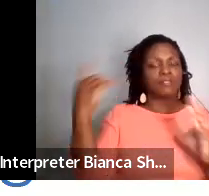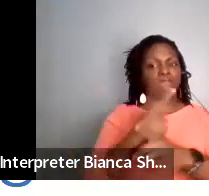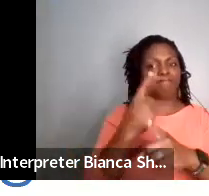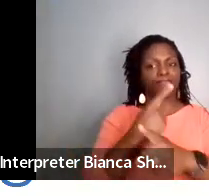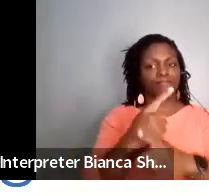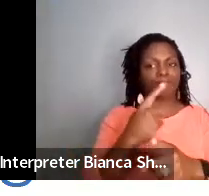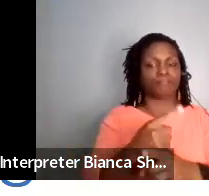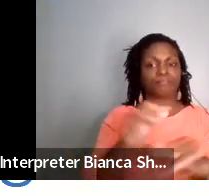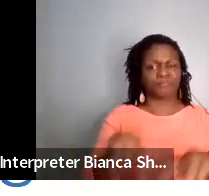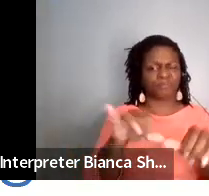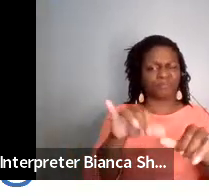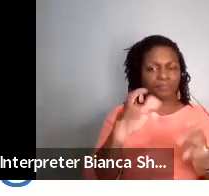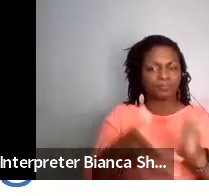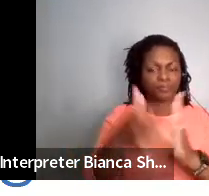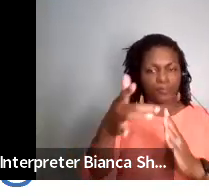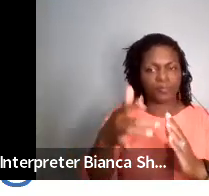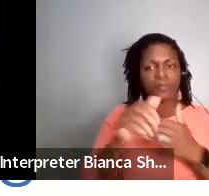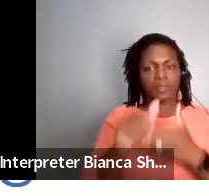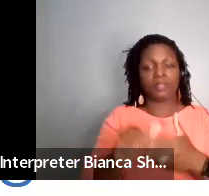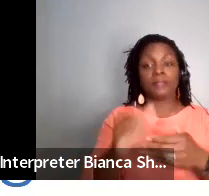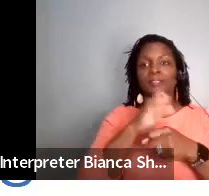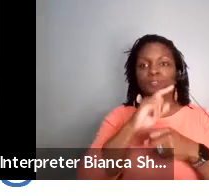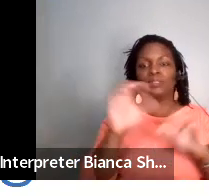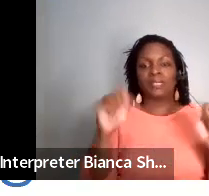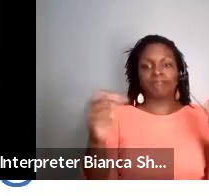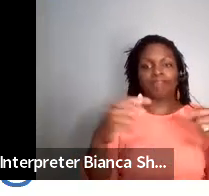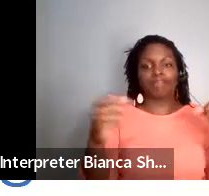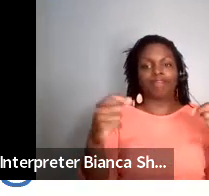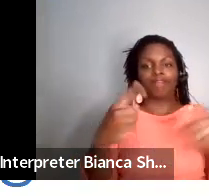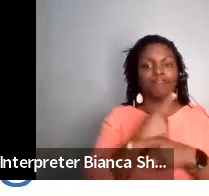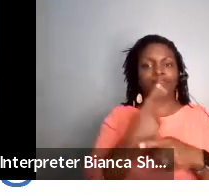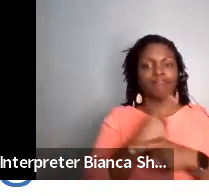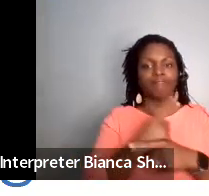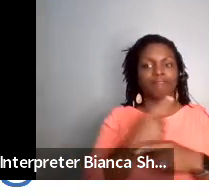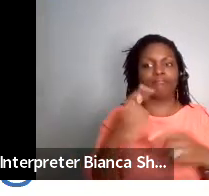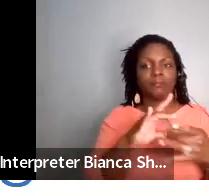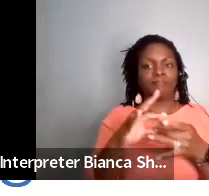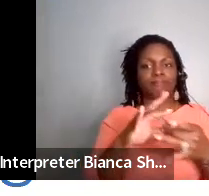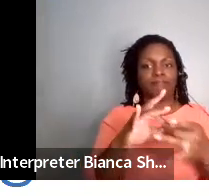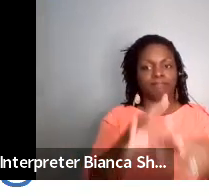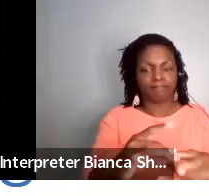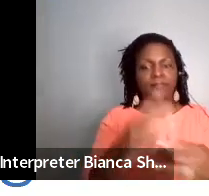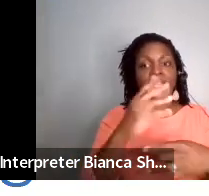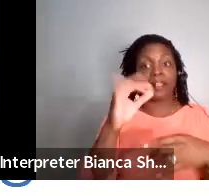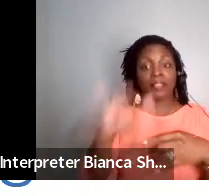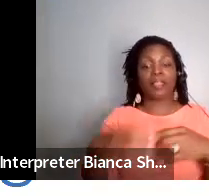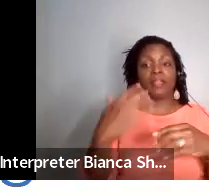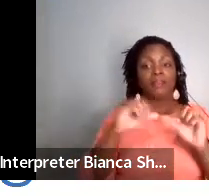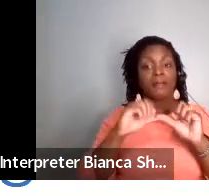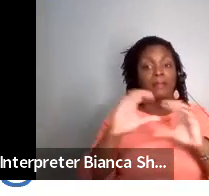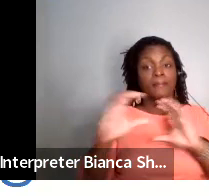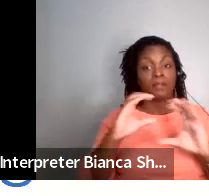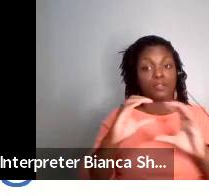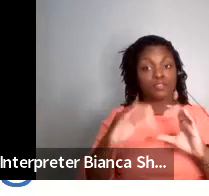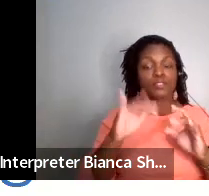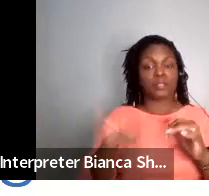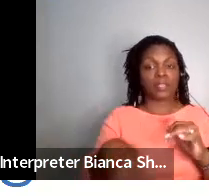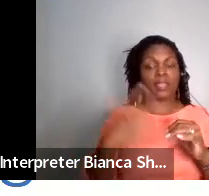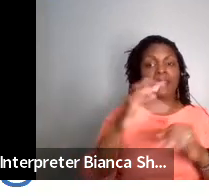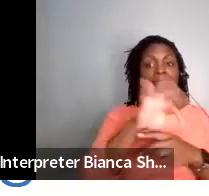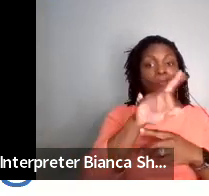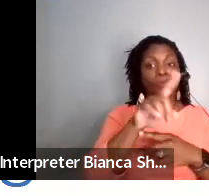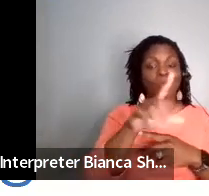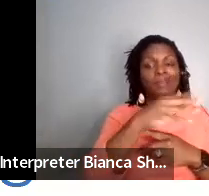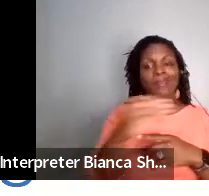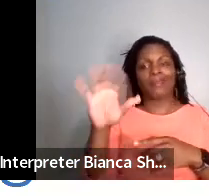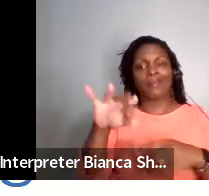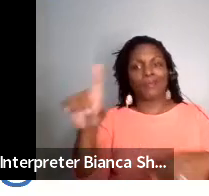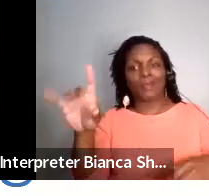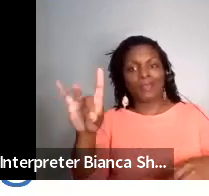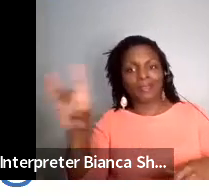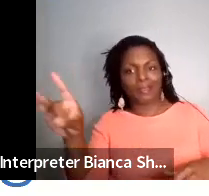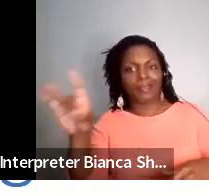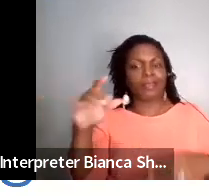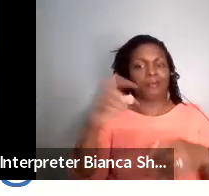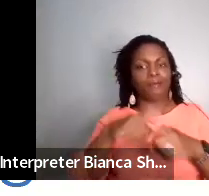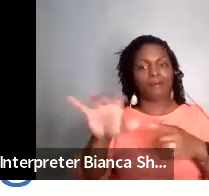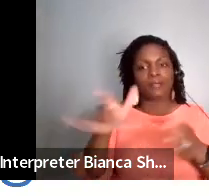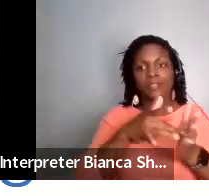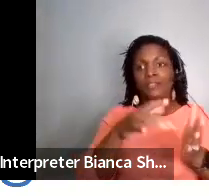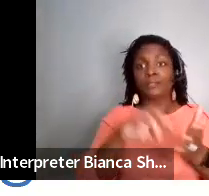some common technology guide, in order to ensure they're able to speak to each other, and that there's ongoing communication between the 9, 1 one public safety answering points and the 9 8 8 call centers, because It may be someone calls